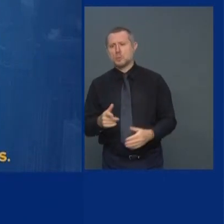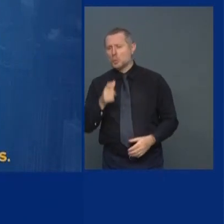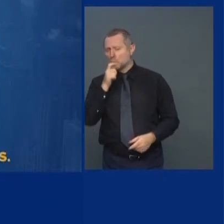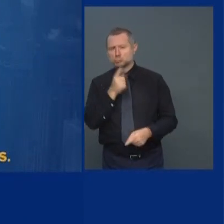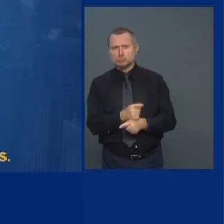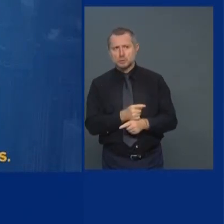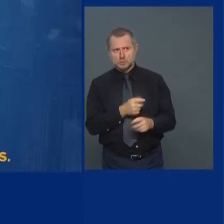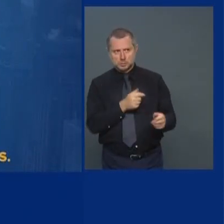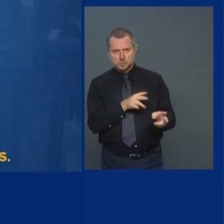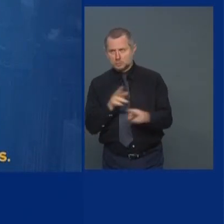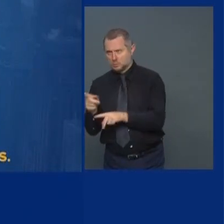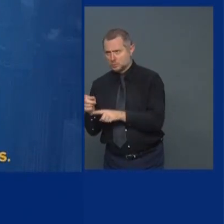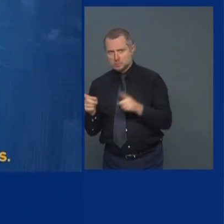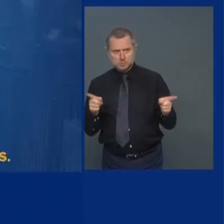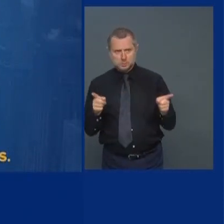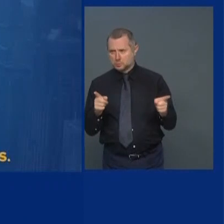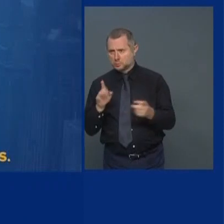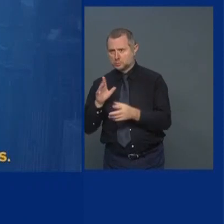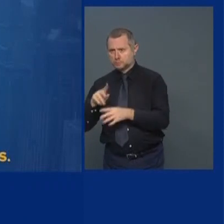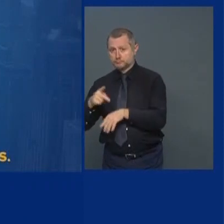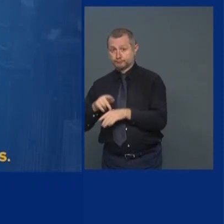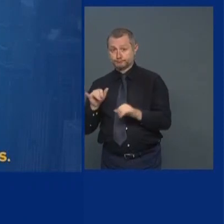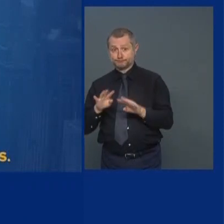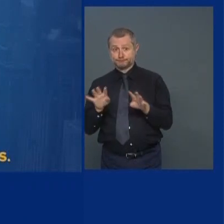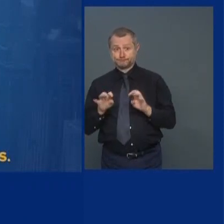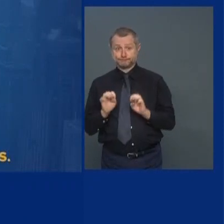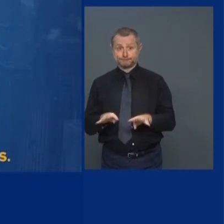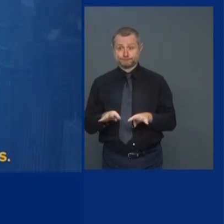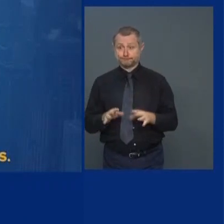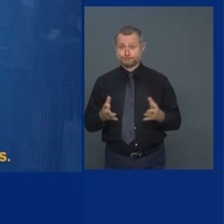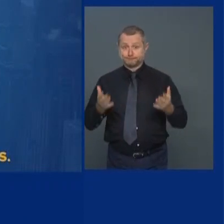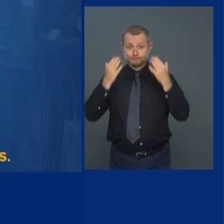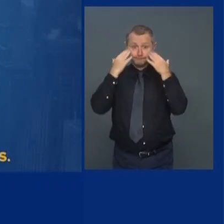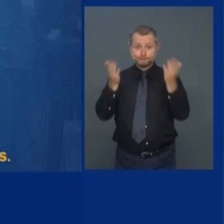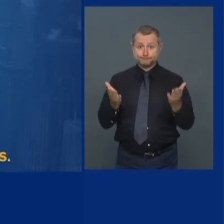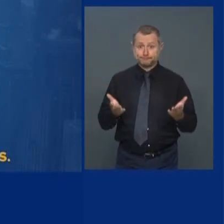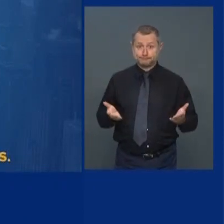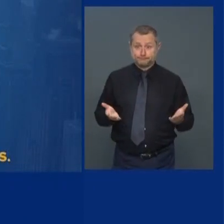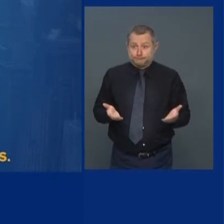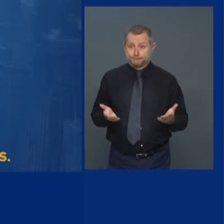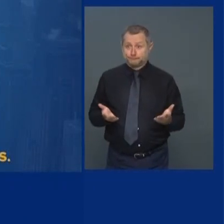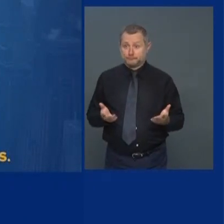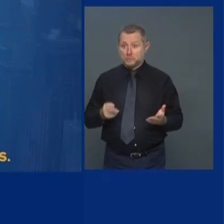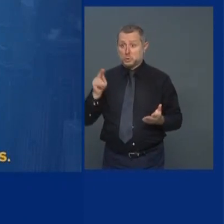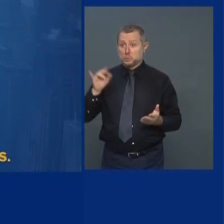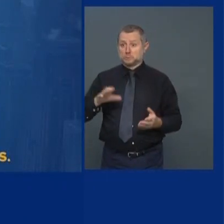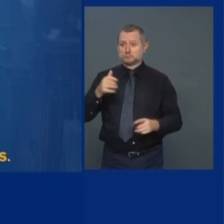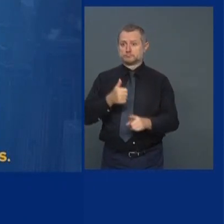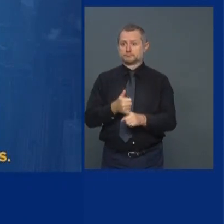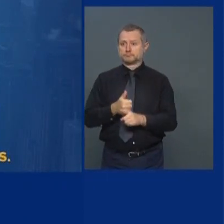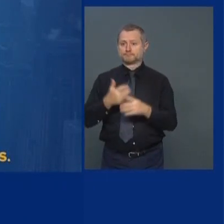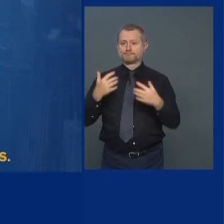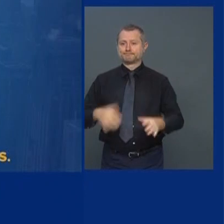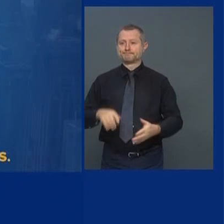WHO IS RIGHT? WHO'S WRONG?